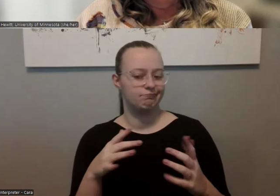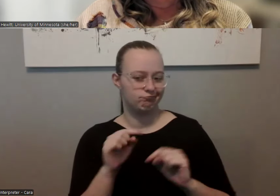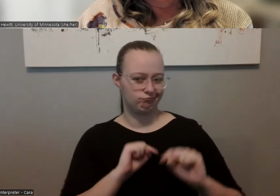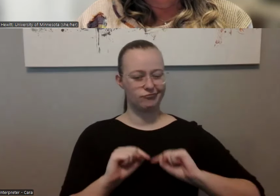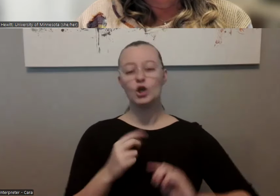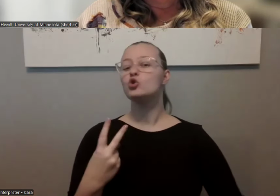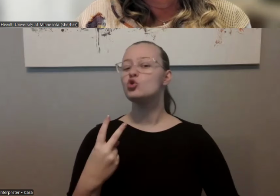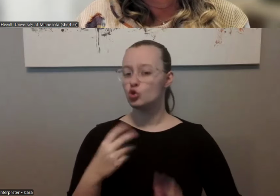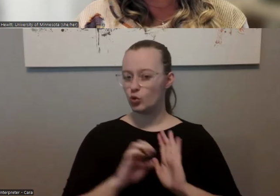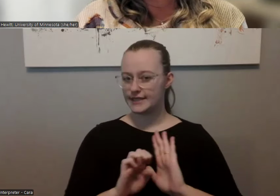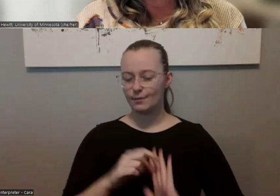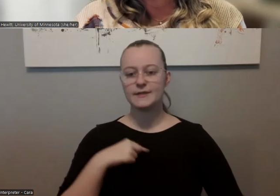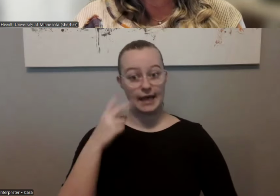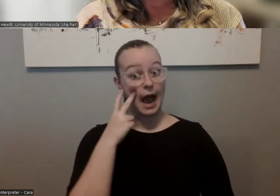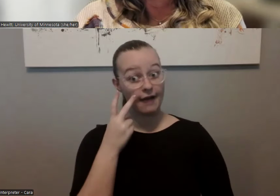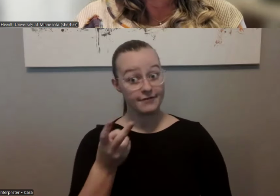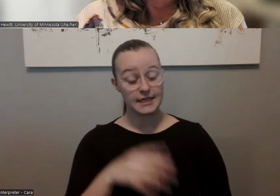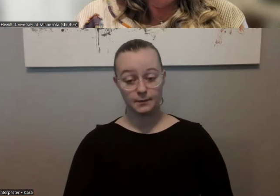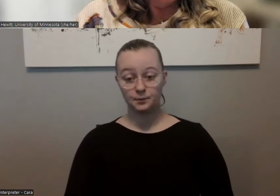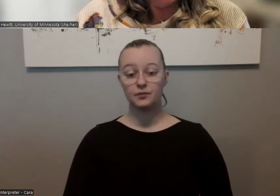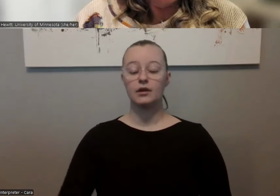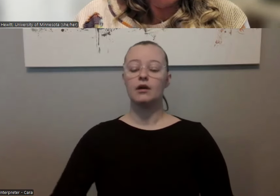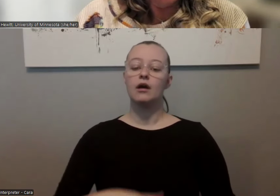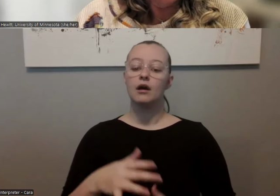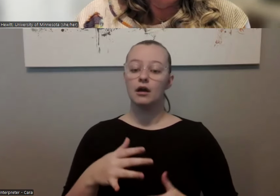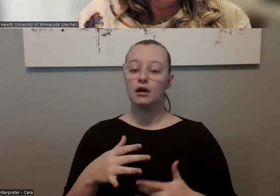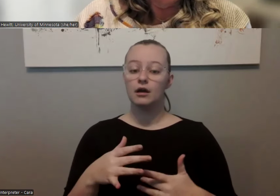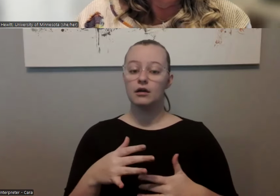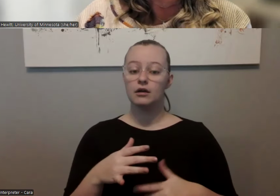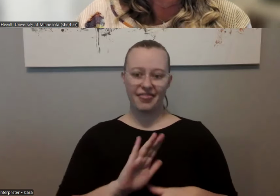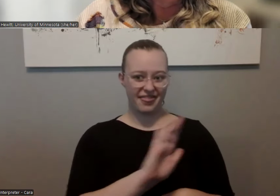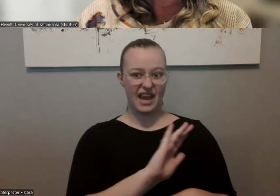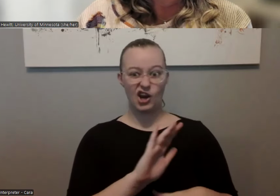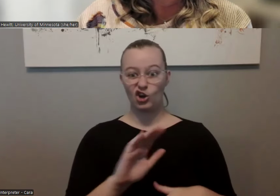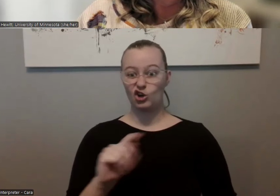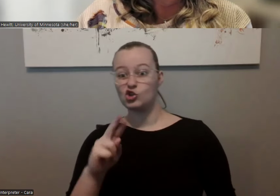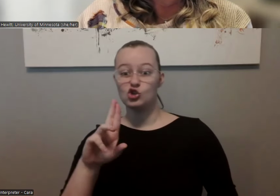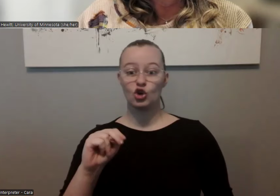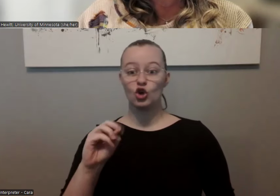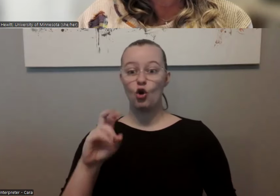There are two examples that I see. So their their turnover rate is pretty low